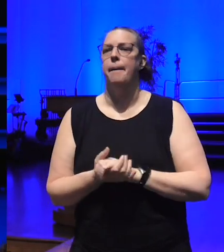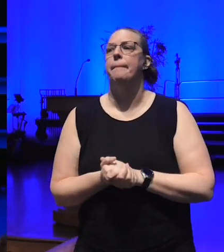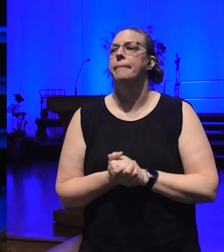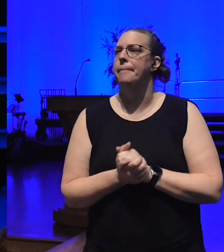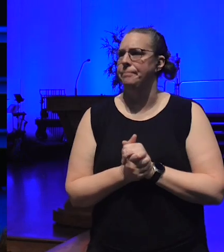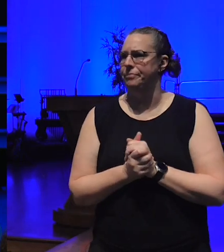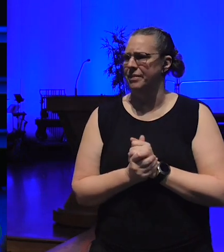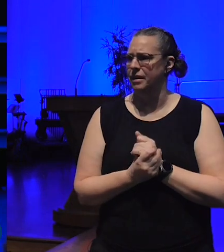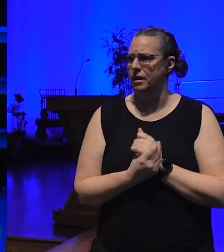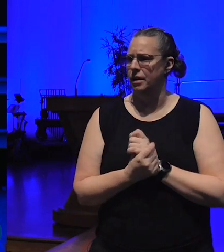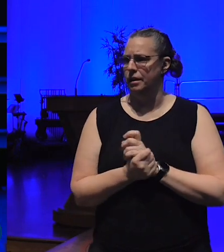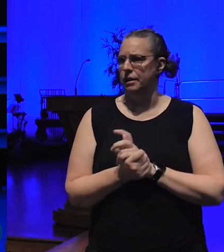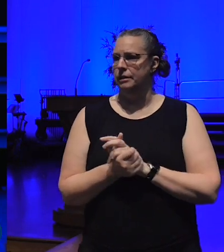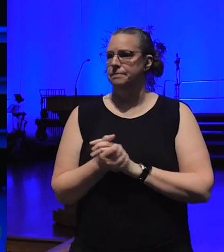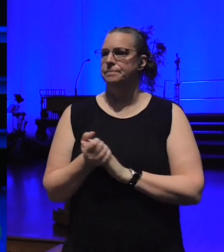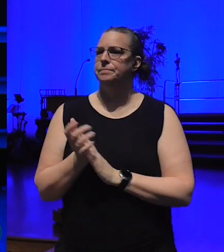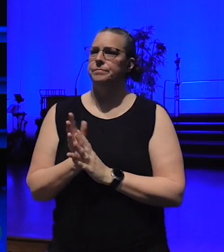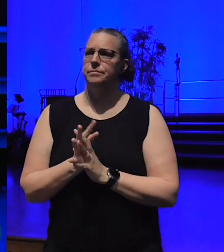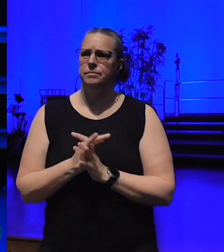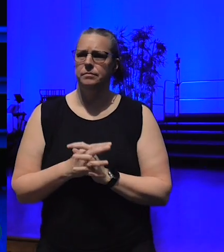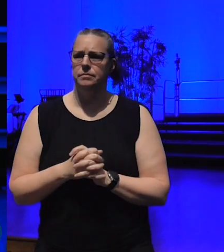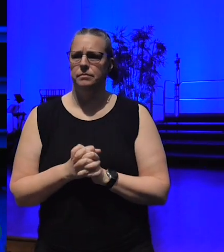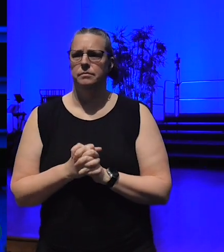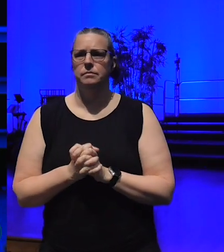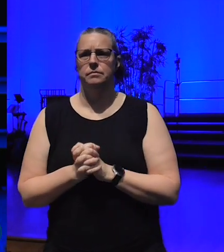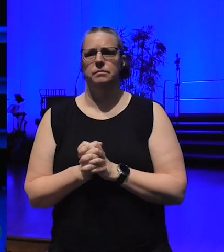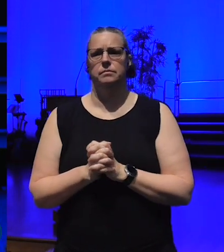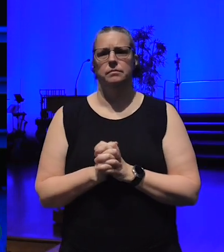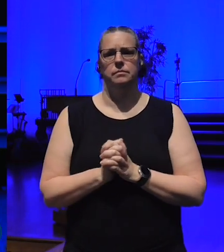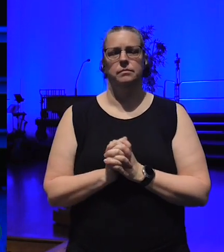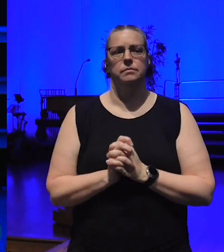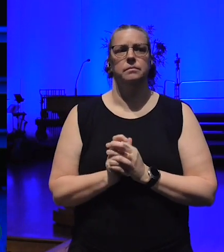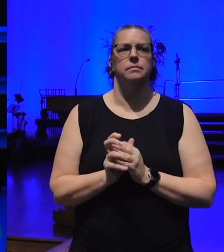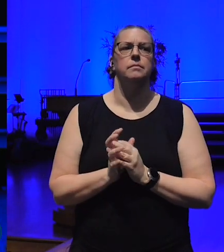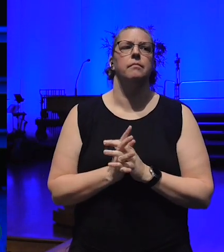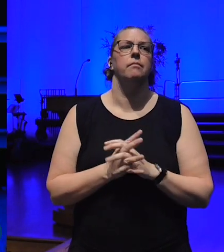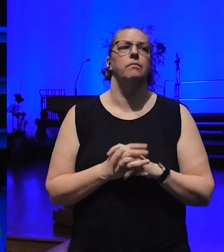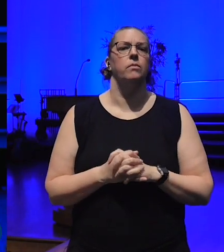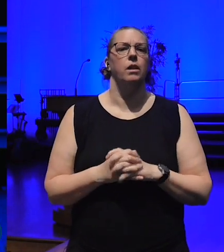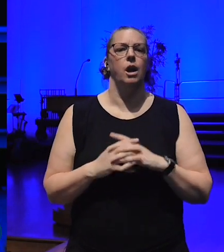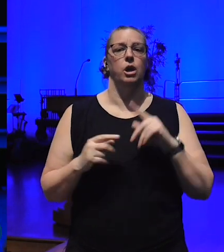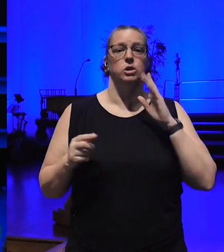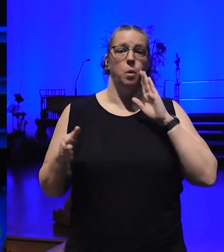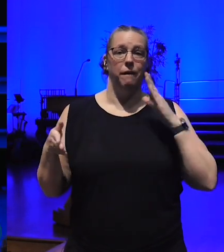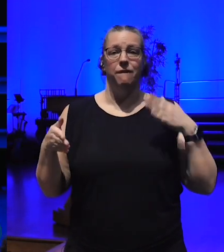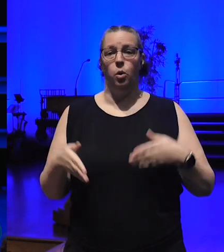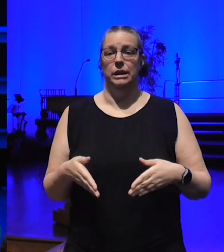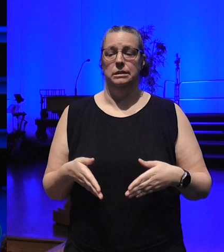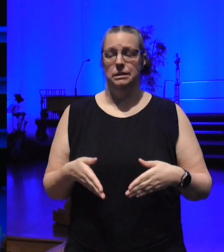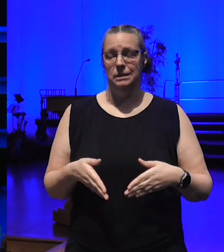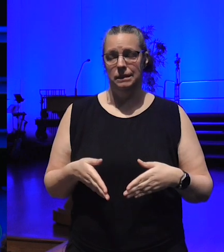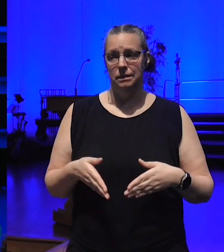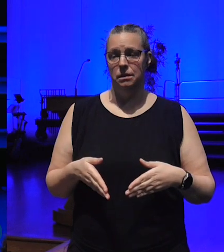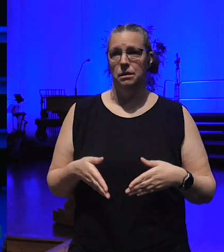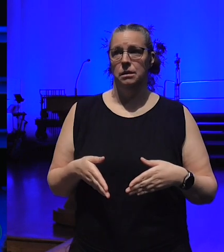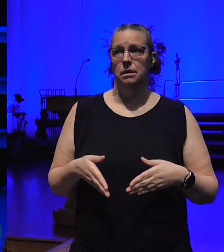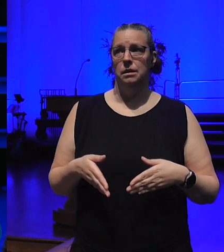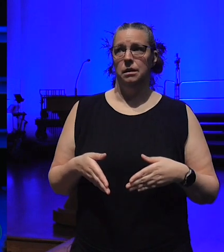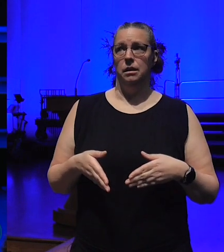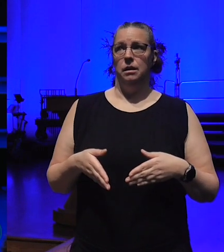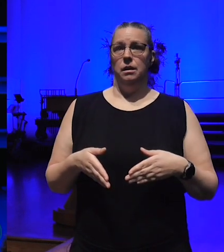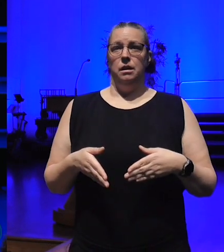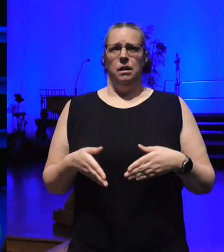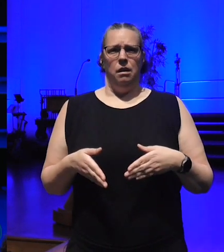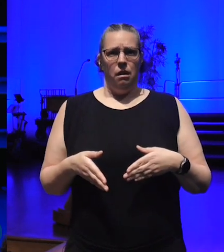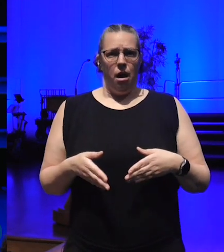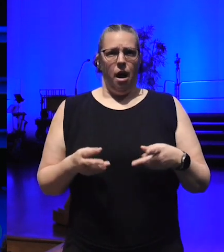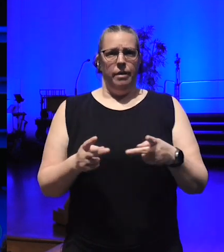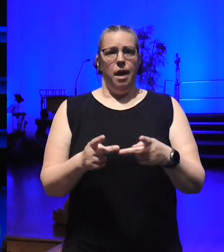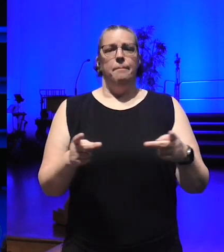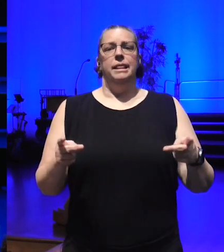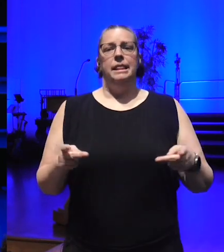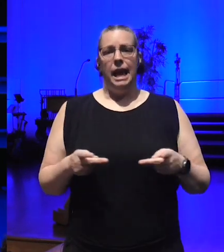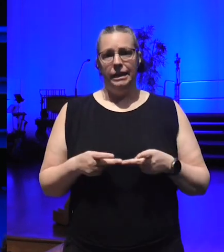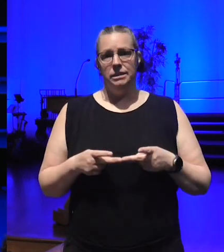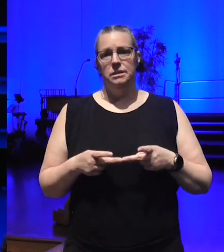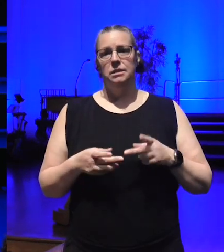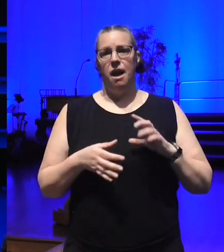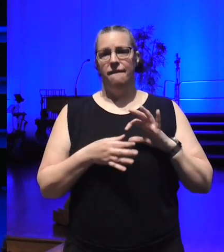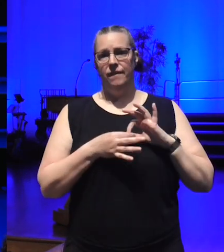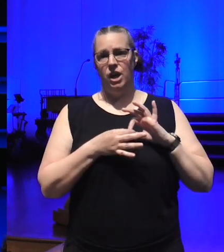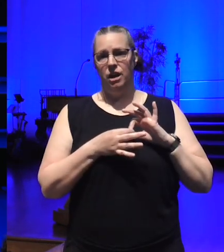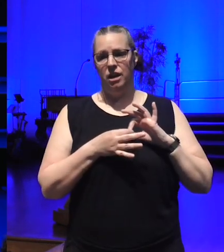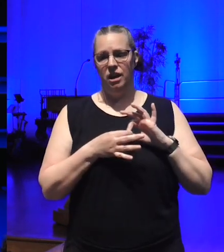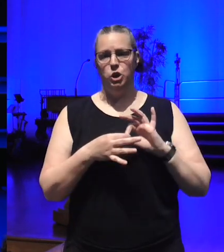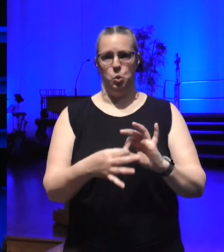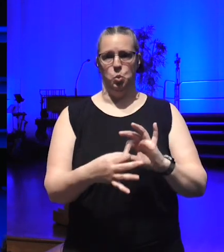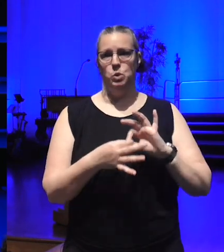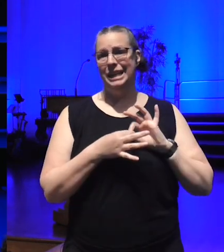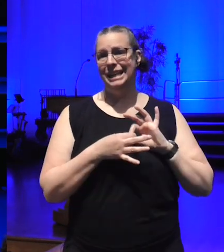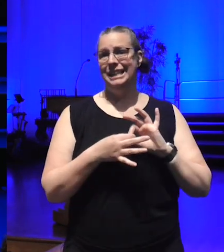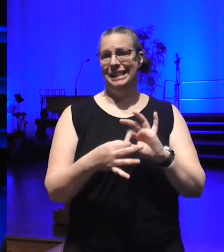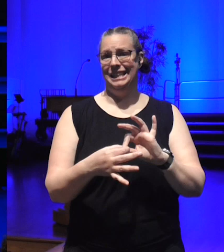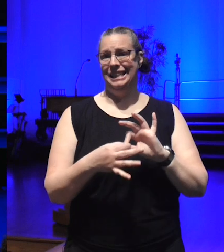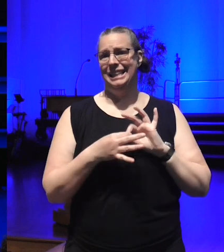service just focusing on that place not only of unity and Oneness within us but also that place